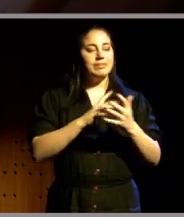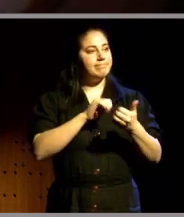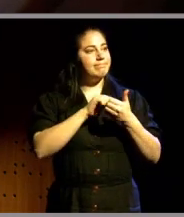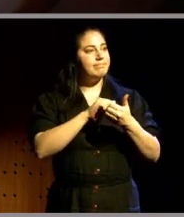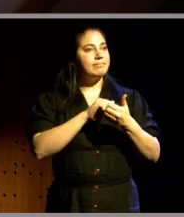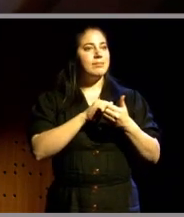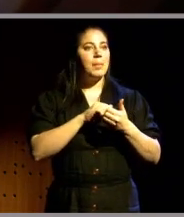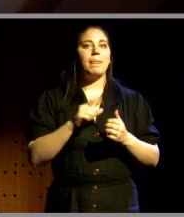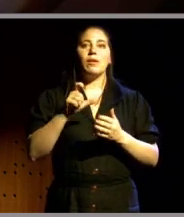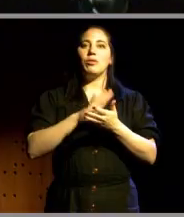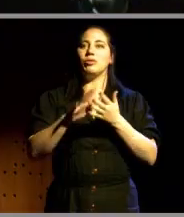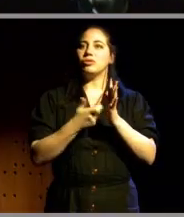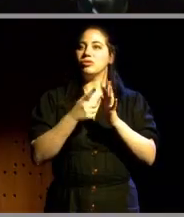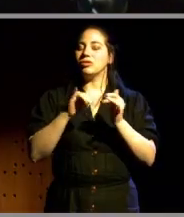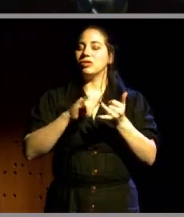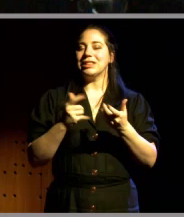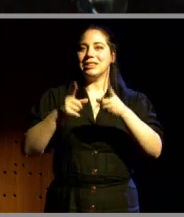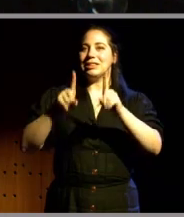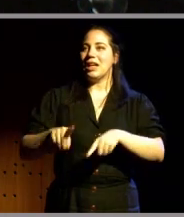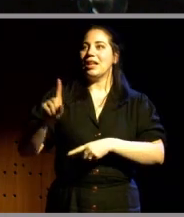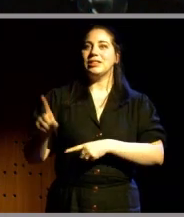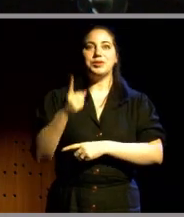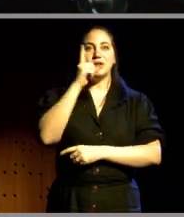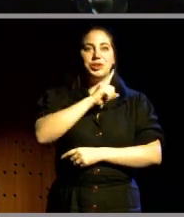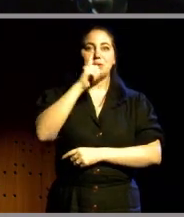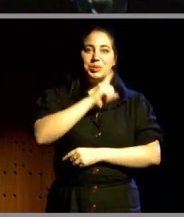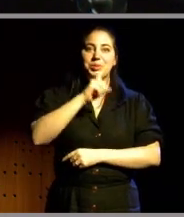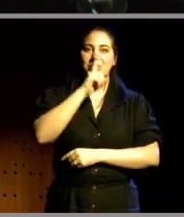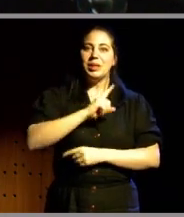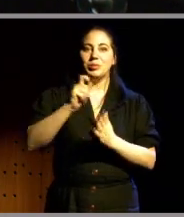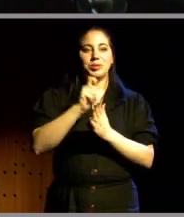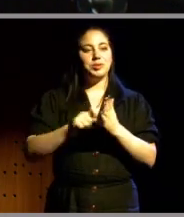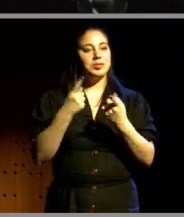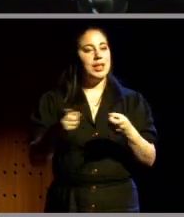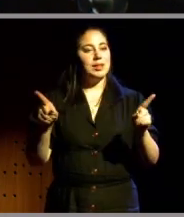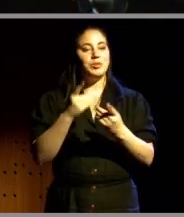Ngarra-Burria First People's composing course. That's when I realized I could